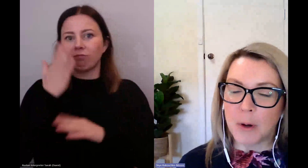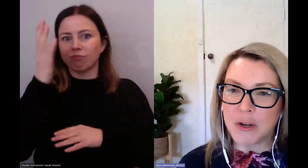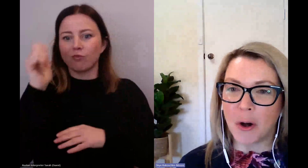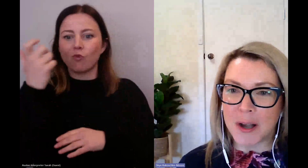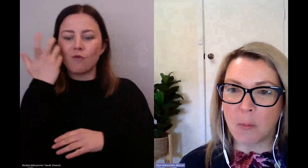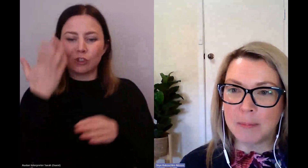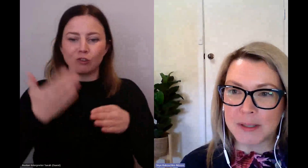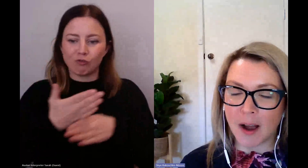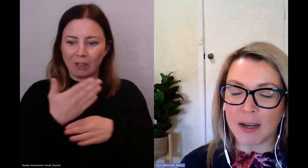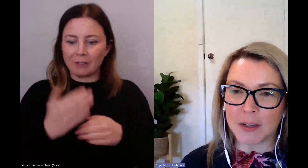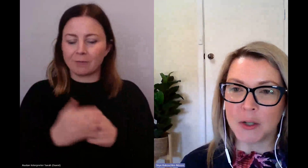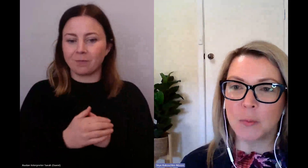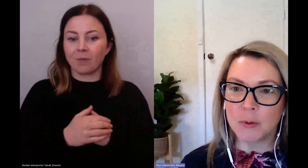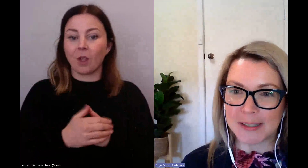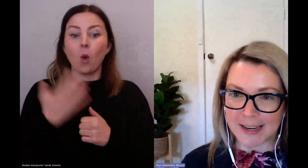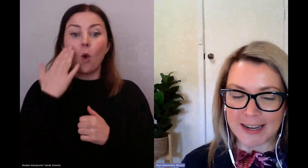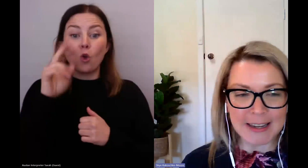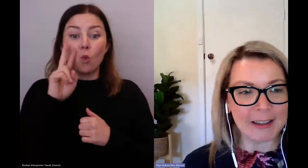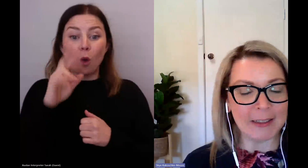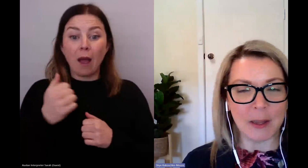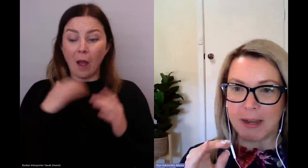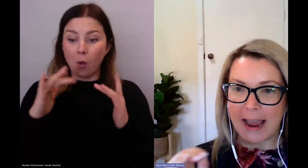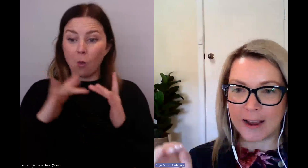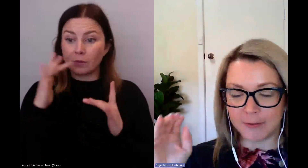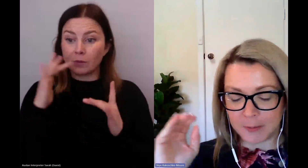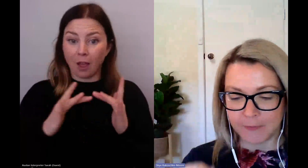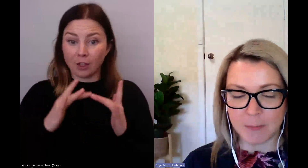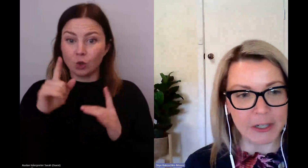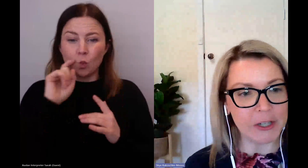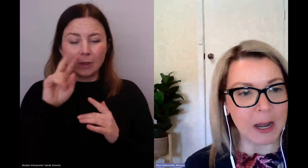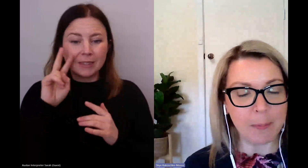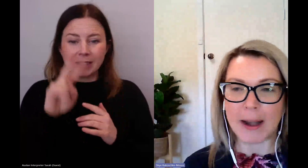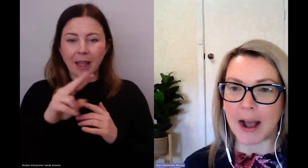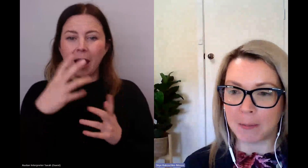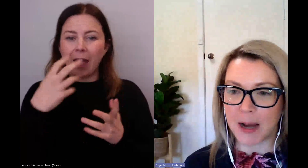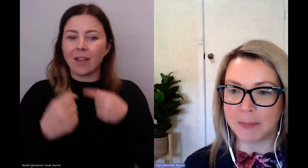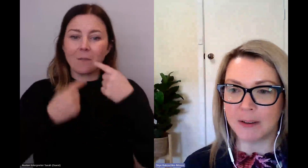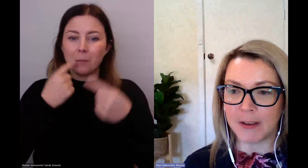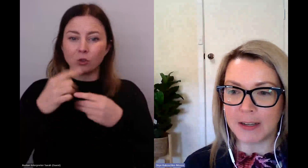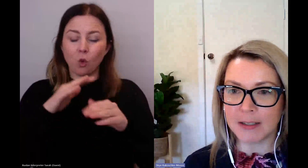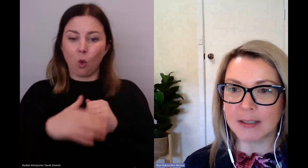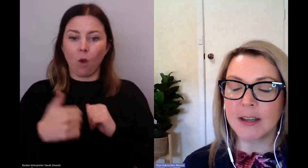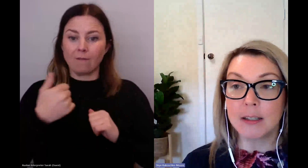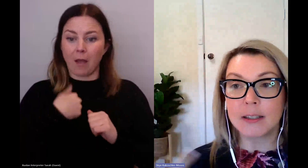When you're on our website you will see that we have information about our upcoming events.